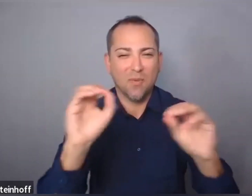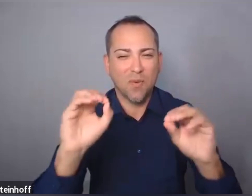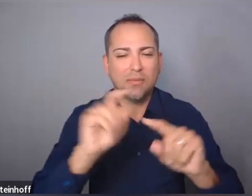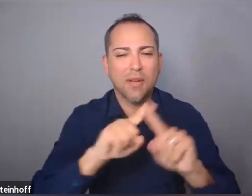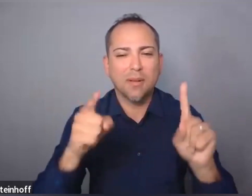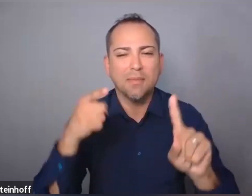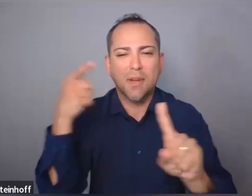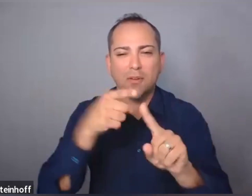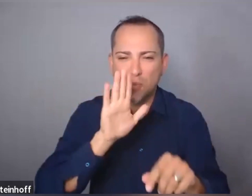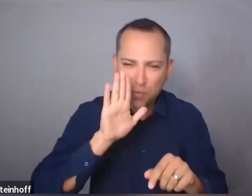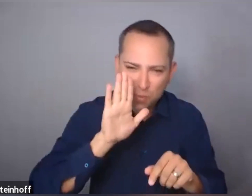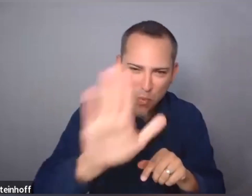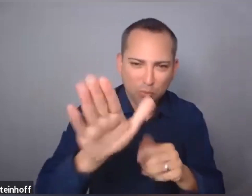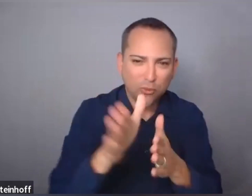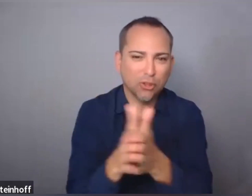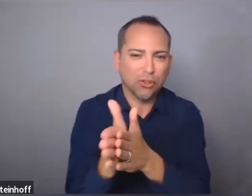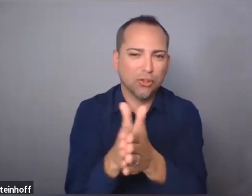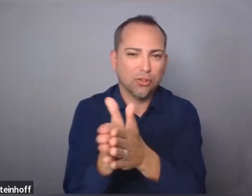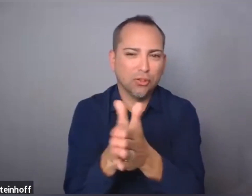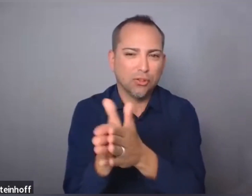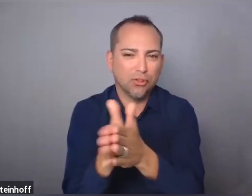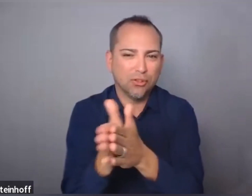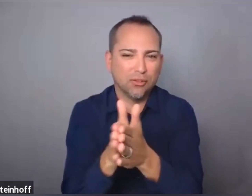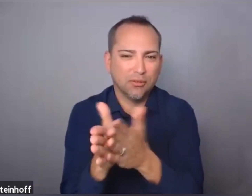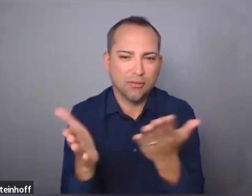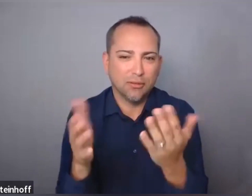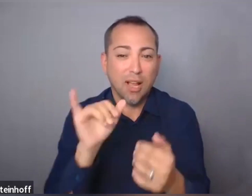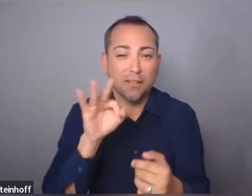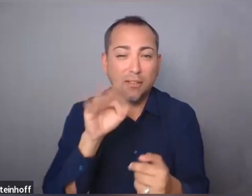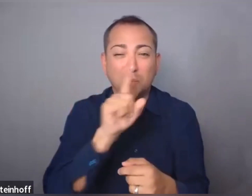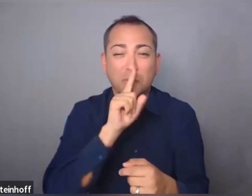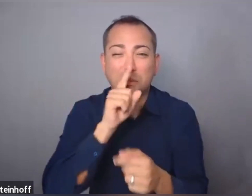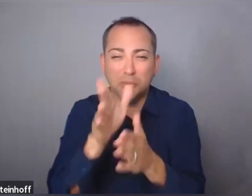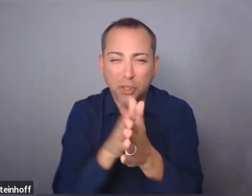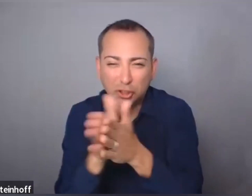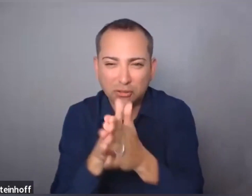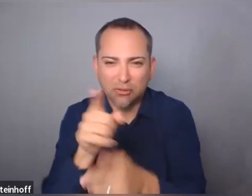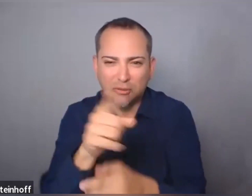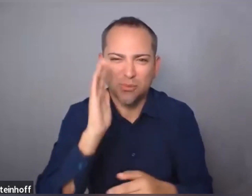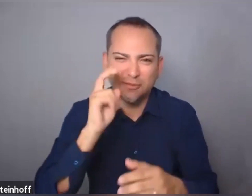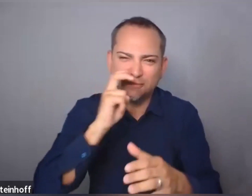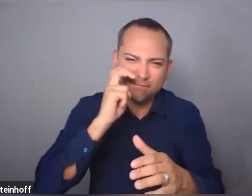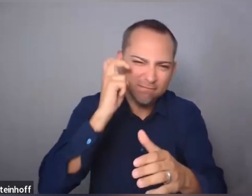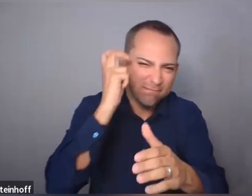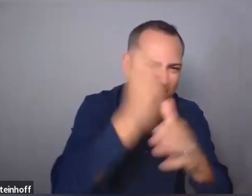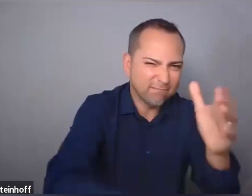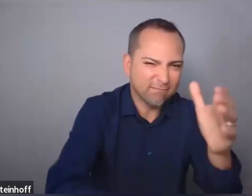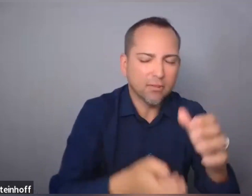Honestly, there's no specific timeline. I think it just depends on your motivation.